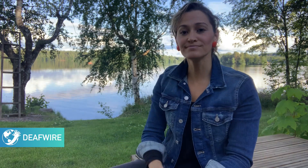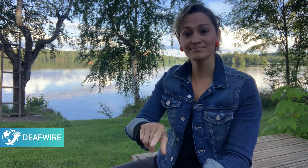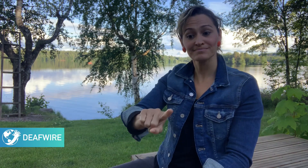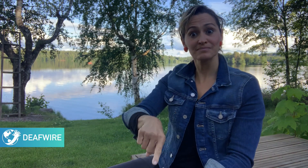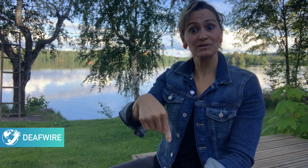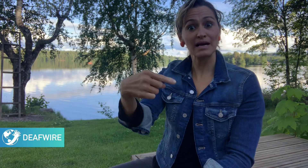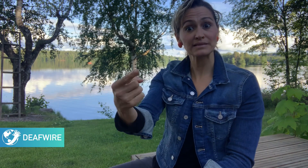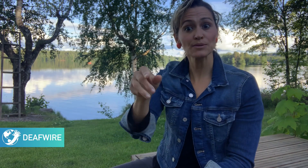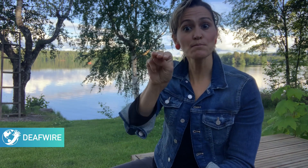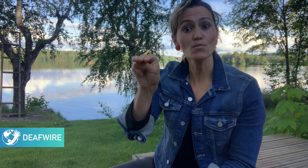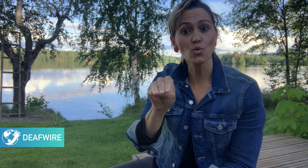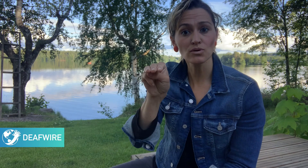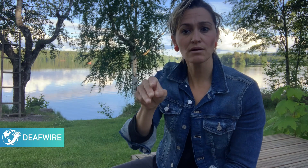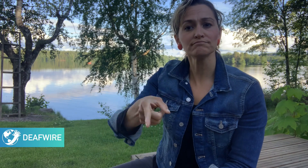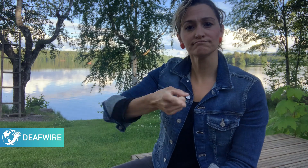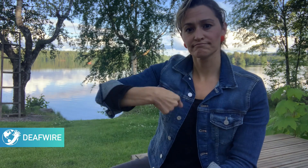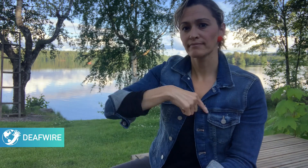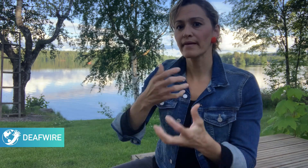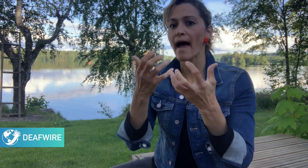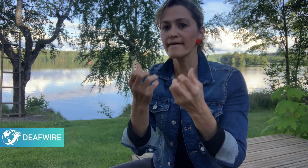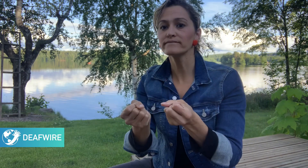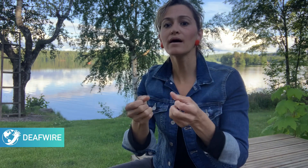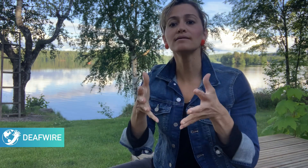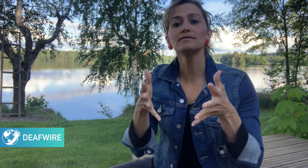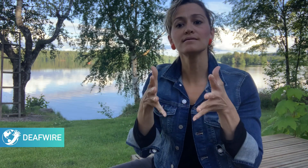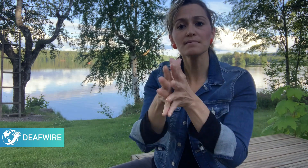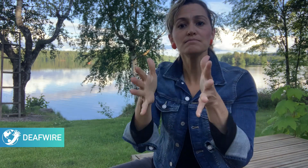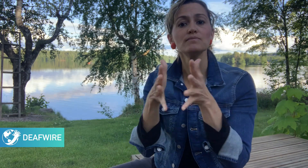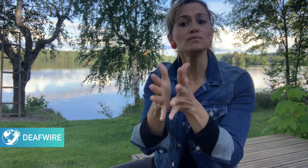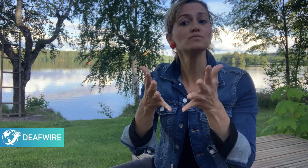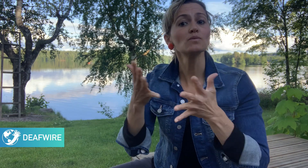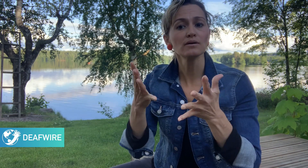Next Monday, we will have a report